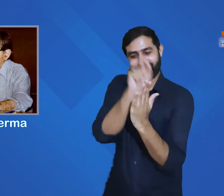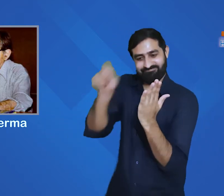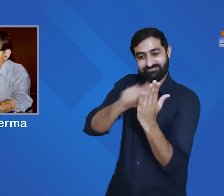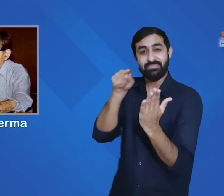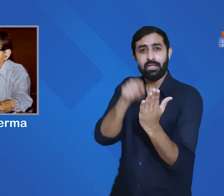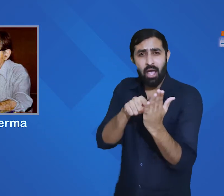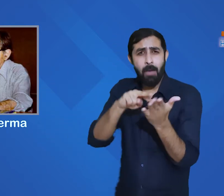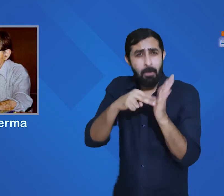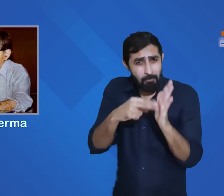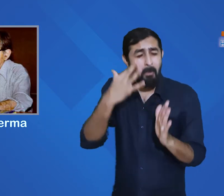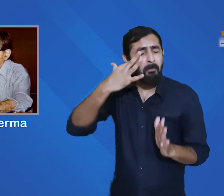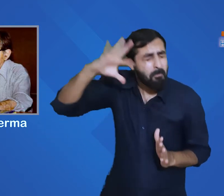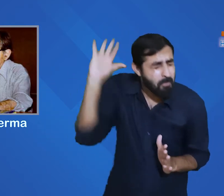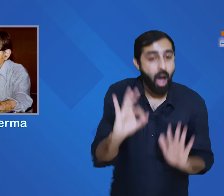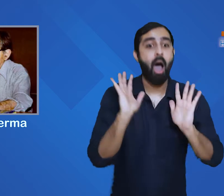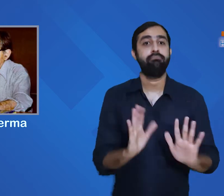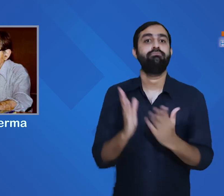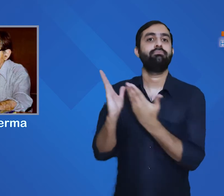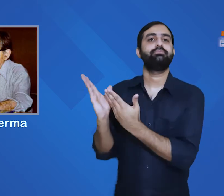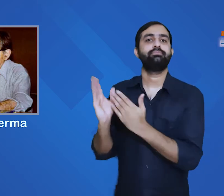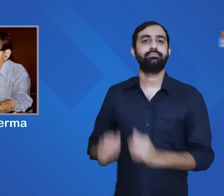as the original essay was written in Hindi.